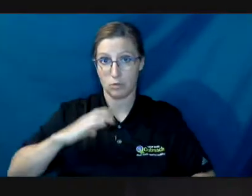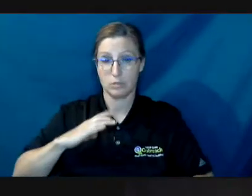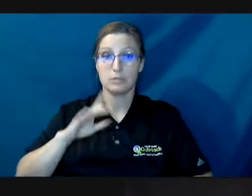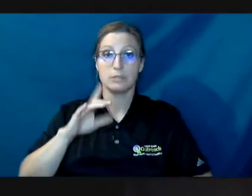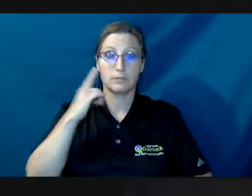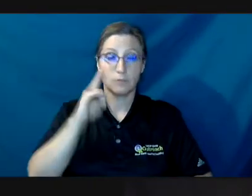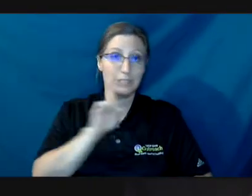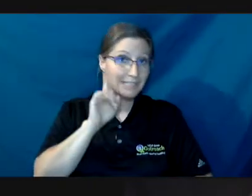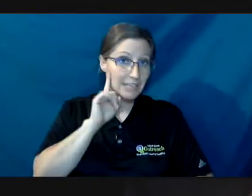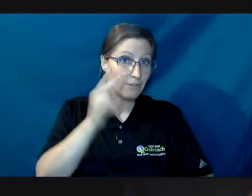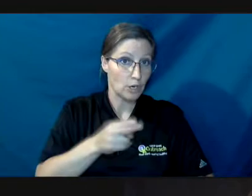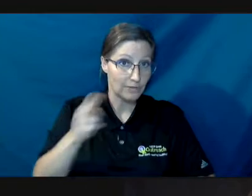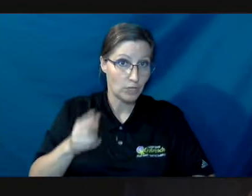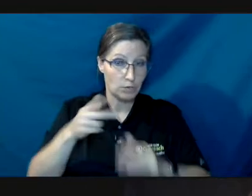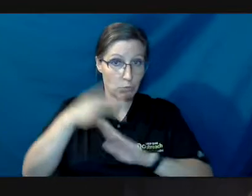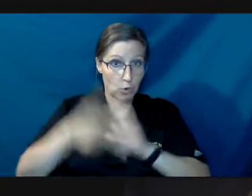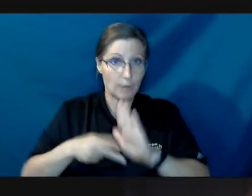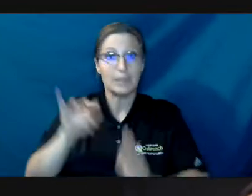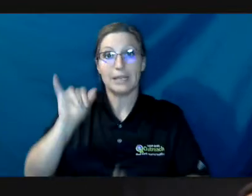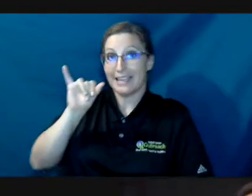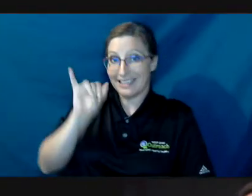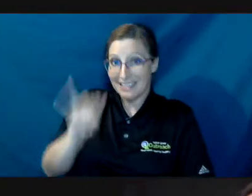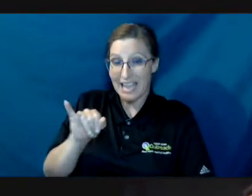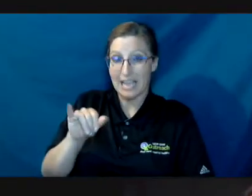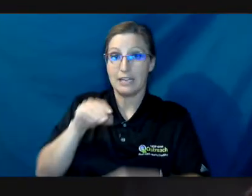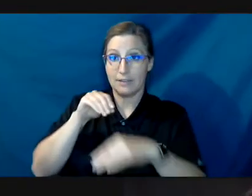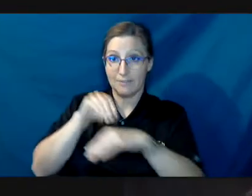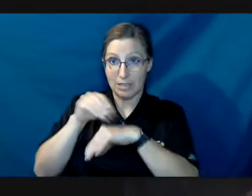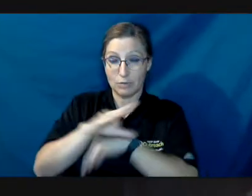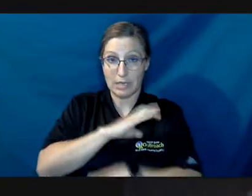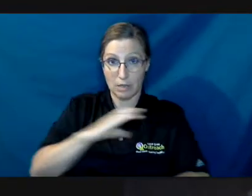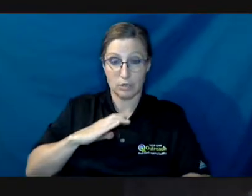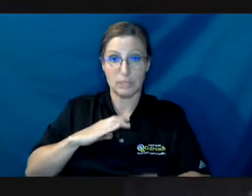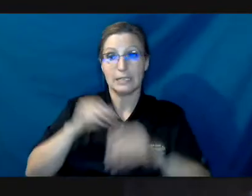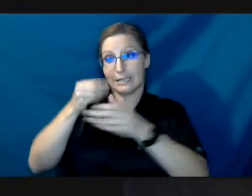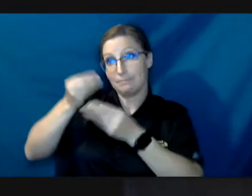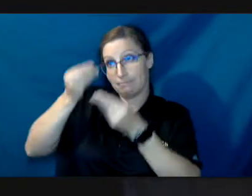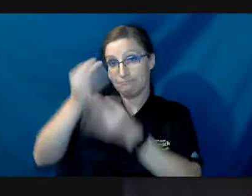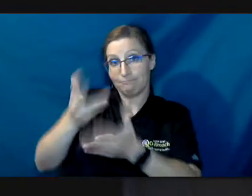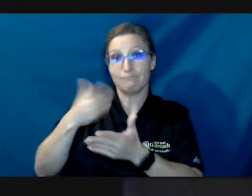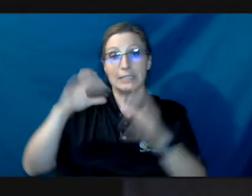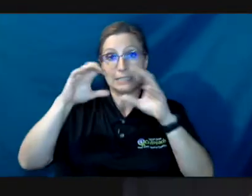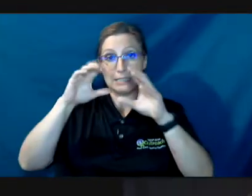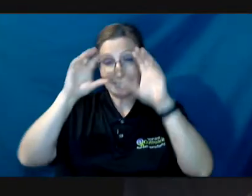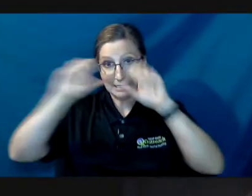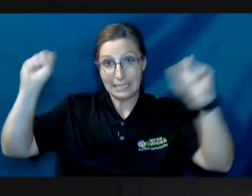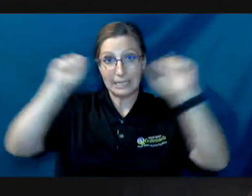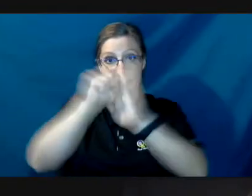That advisory council advises the state superintendent on changes of law,